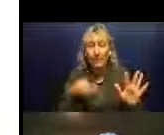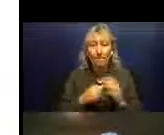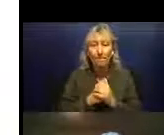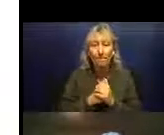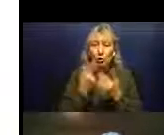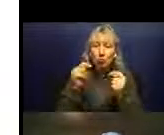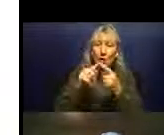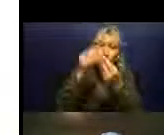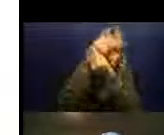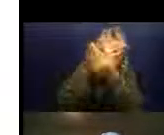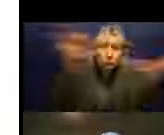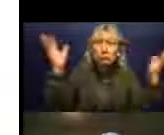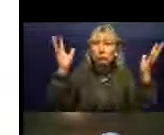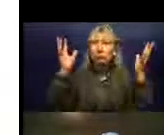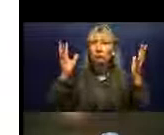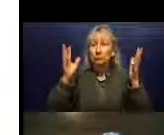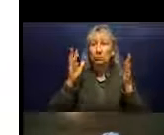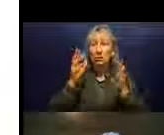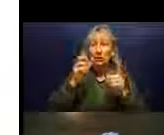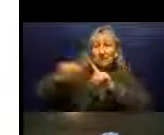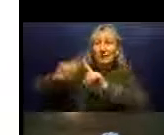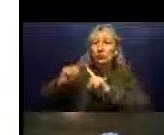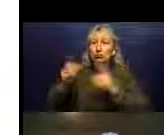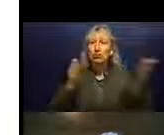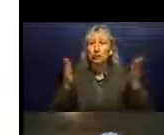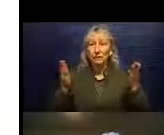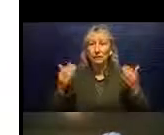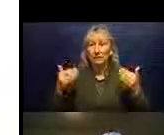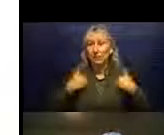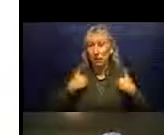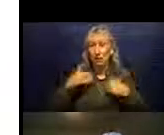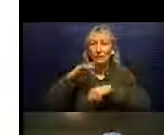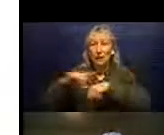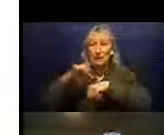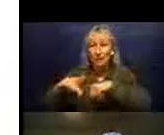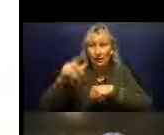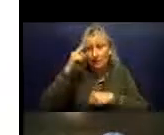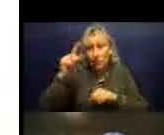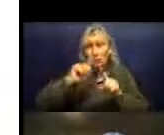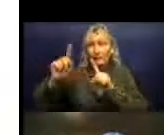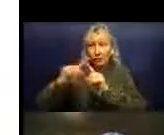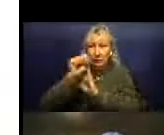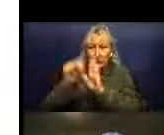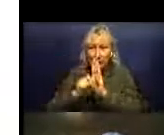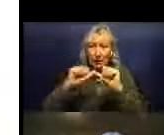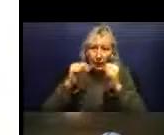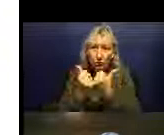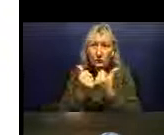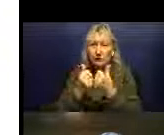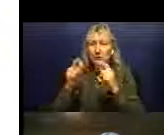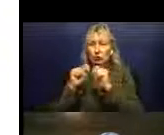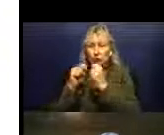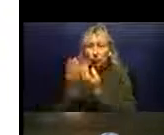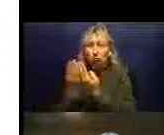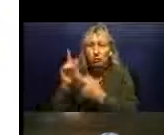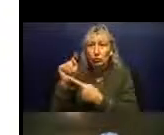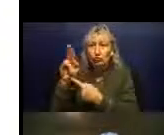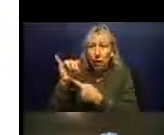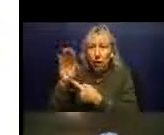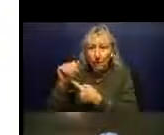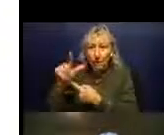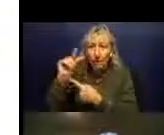Most of us do do not apply to a lot. of the low income or going into it will be finally there's training recruitment systems, and just in general, the communication that is also necessary getting the word out about these